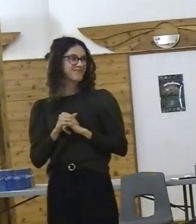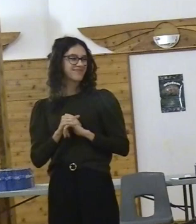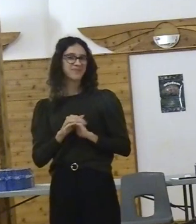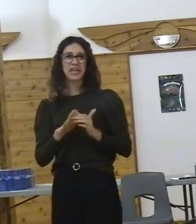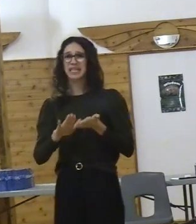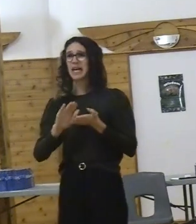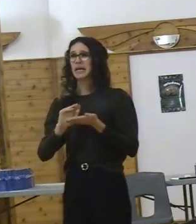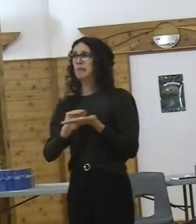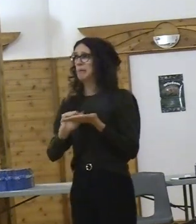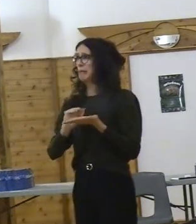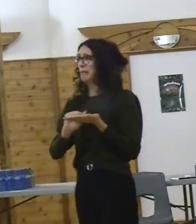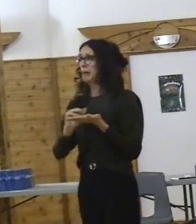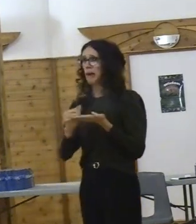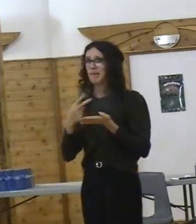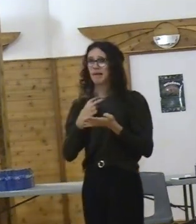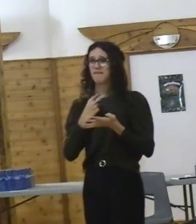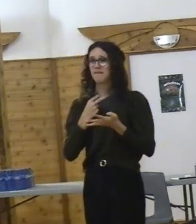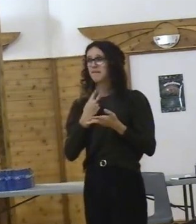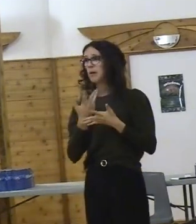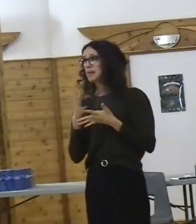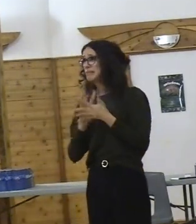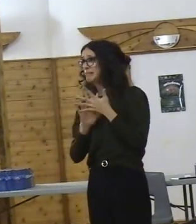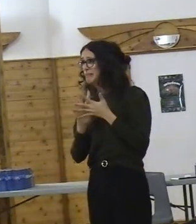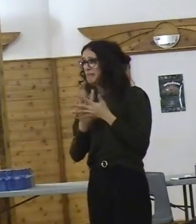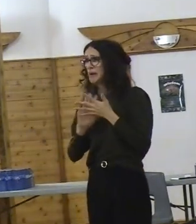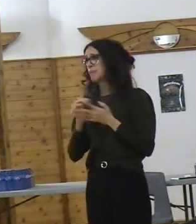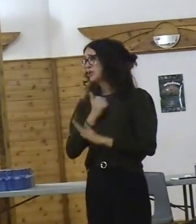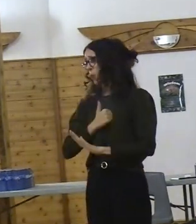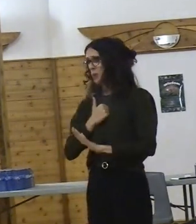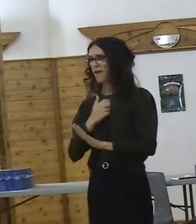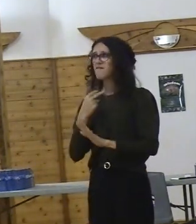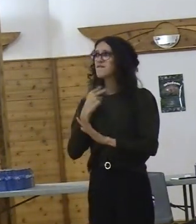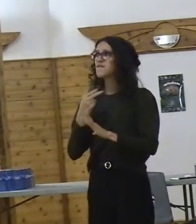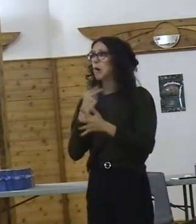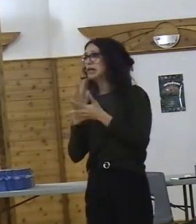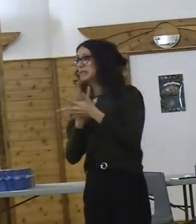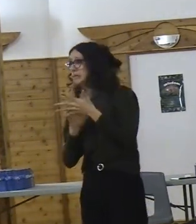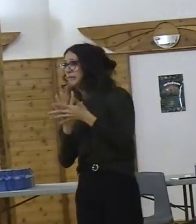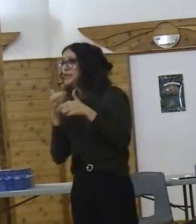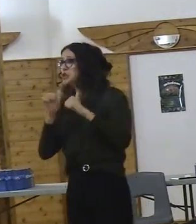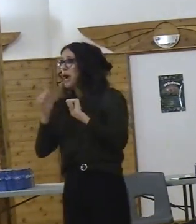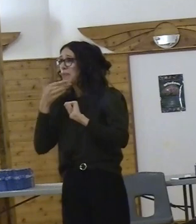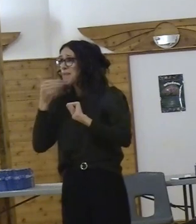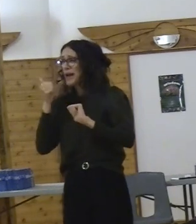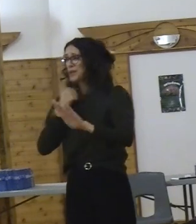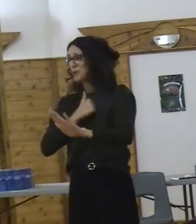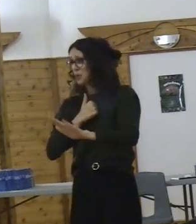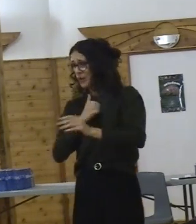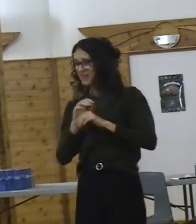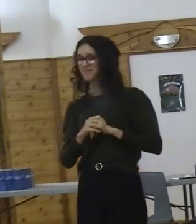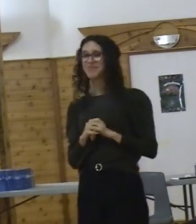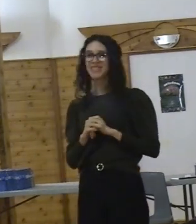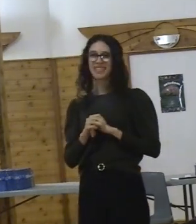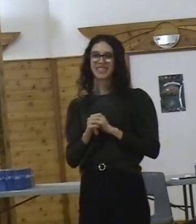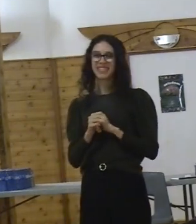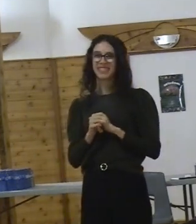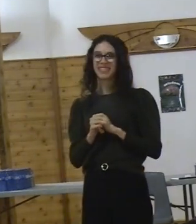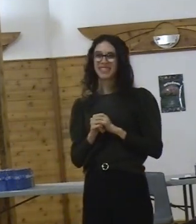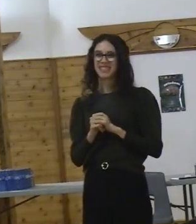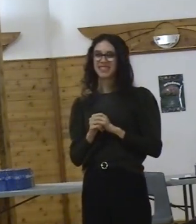excuse my voice but I will do my best to do this first of all I would like to humbly thank